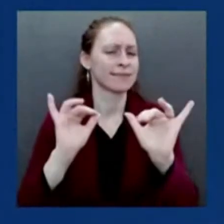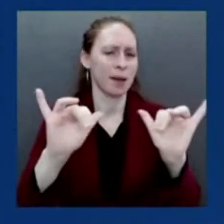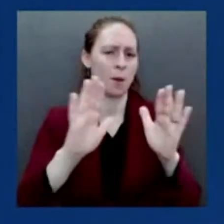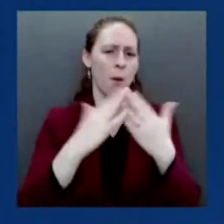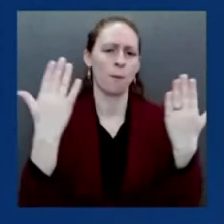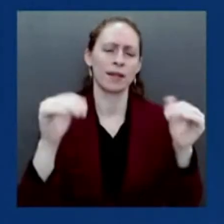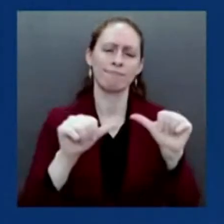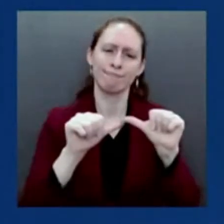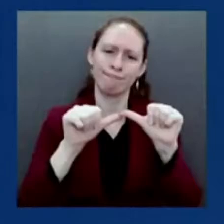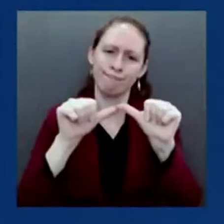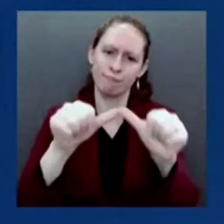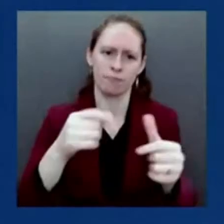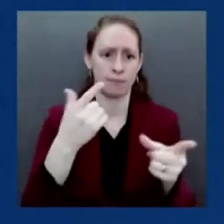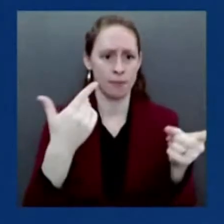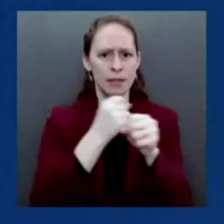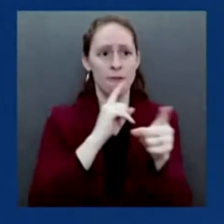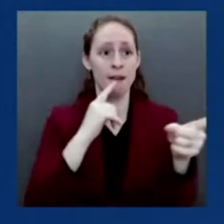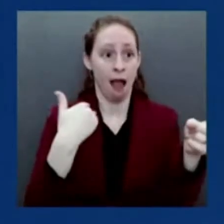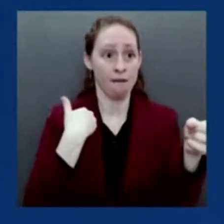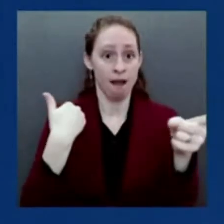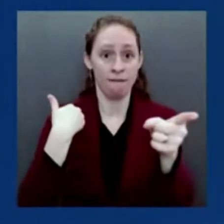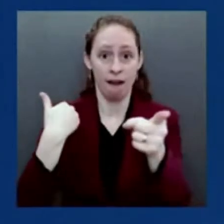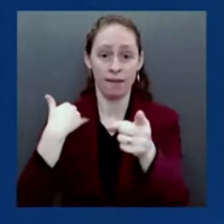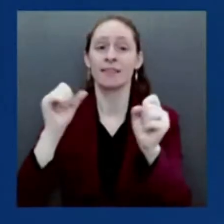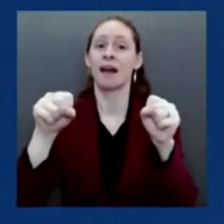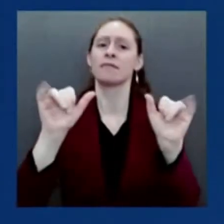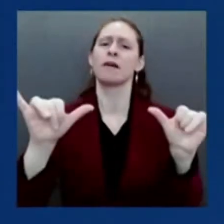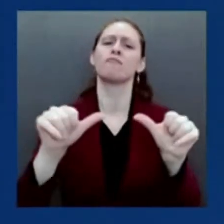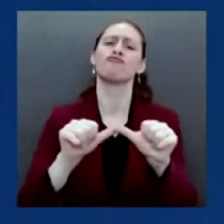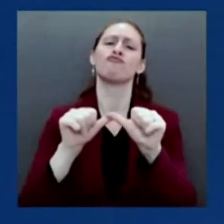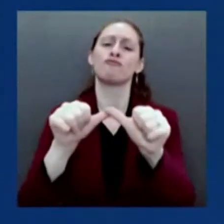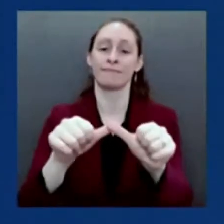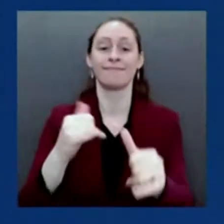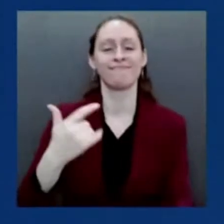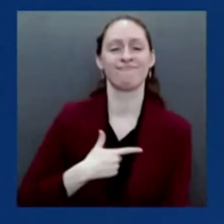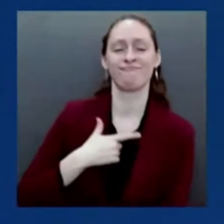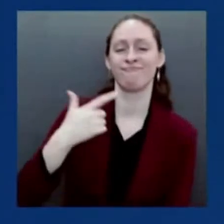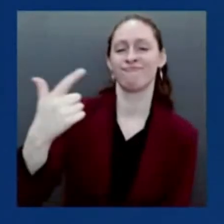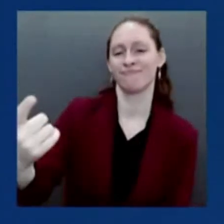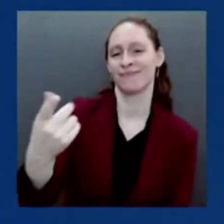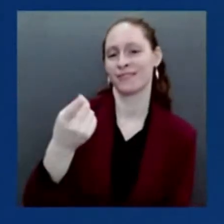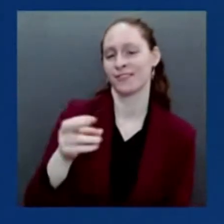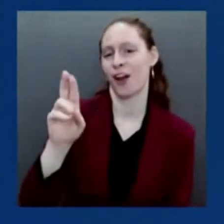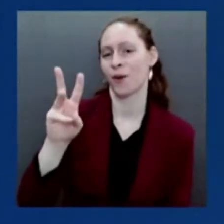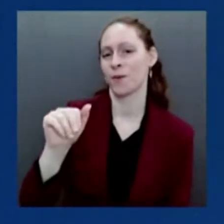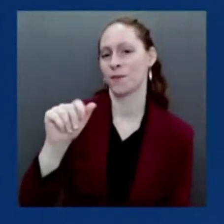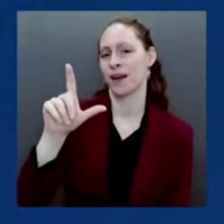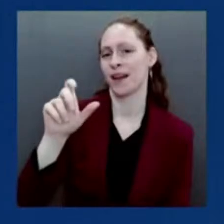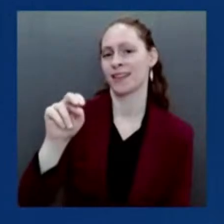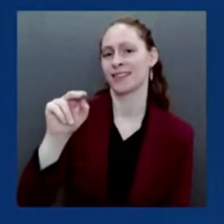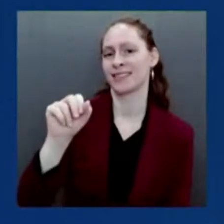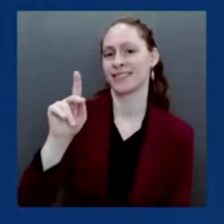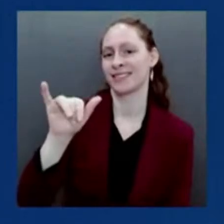THE PRESIDENT IS CLEAR, THE NATION SCHOOLS CAN AND SHOULD BE OPEN. WE HAVE GIVEN STATE AND LOCAL LEADERS THE RESOURCES TO ENSURE THAT THEY CAN BE OPEN.